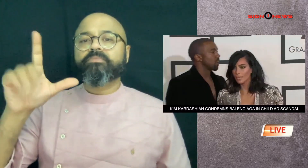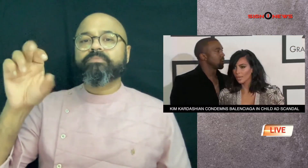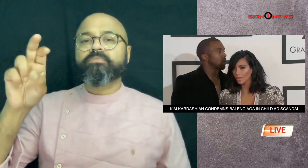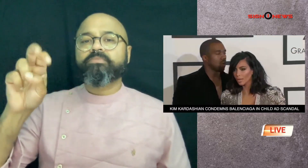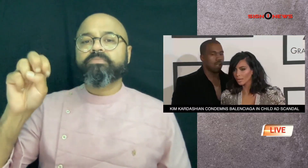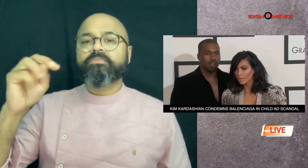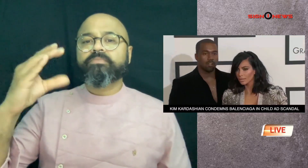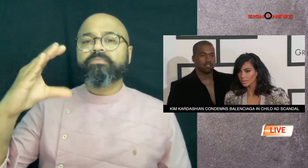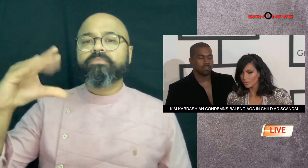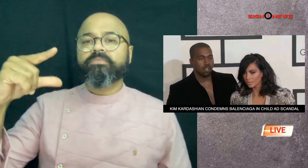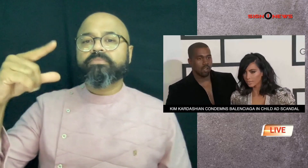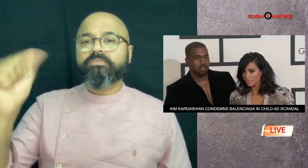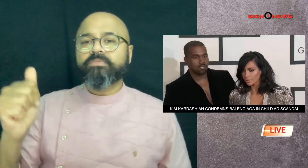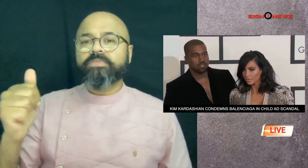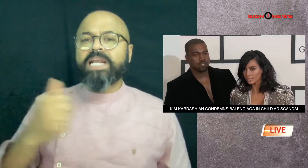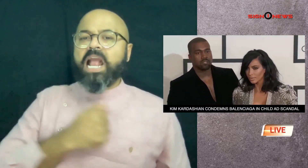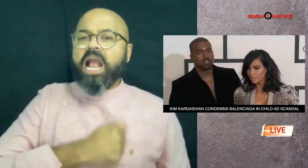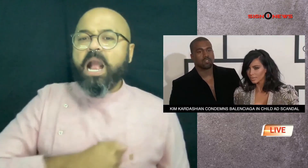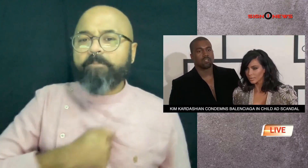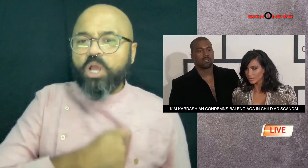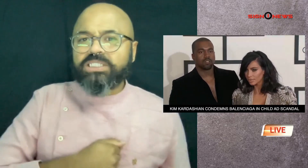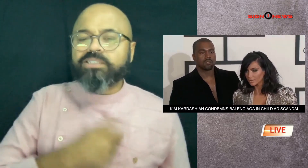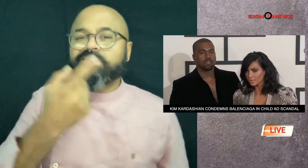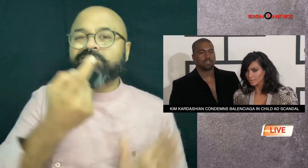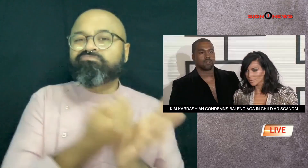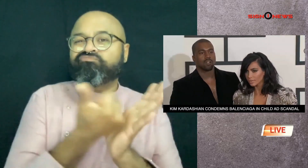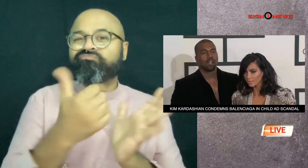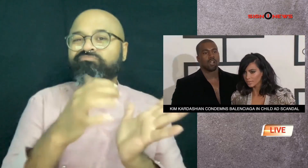Balenciaga apologized and removed the ad